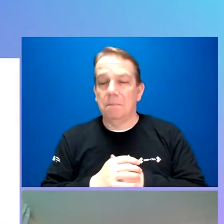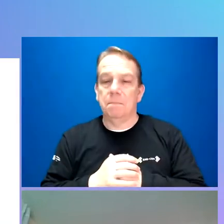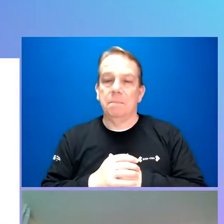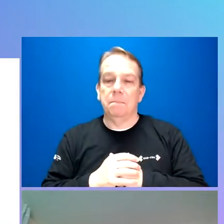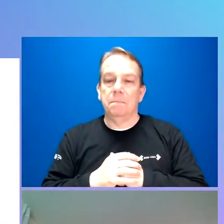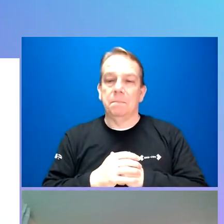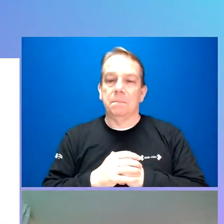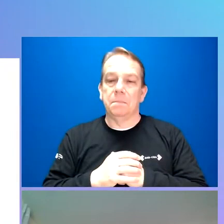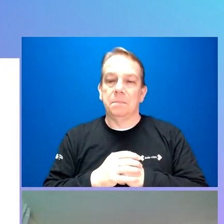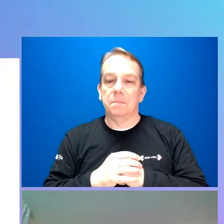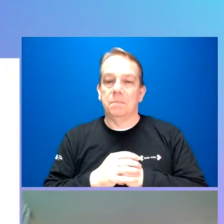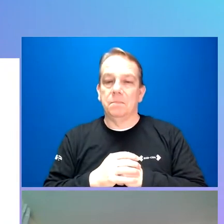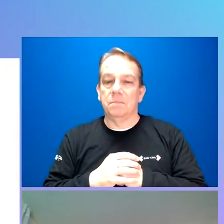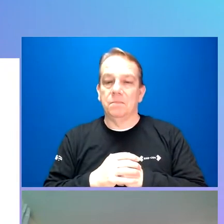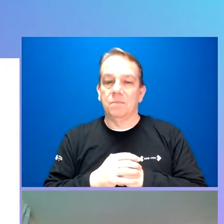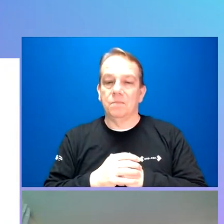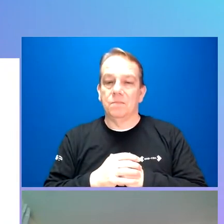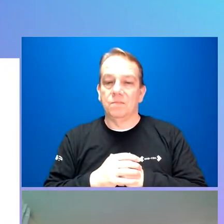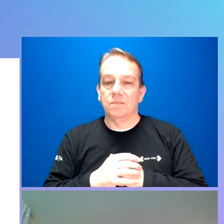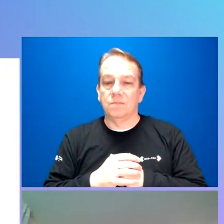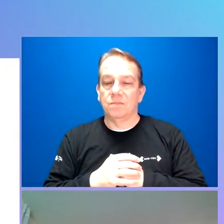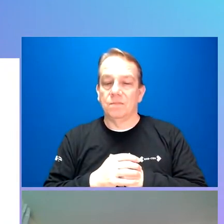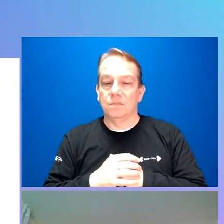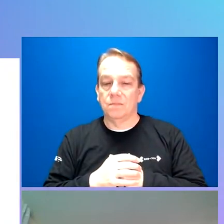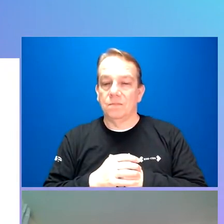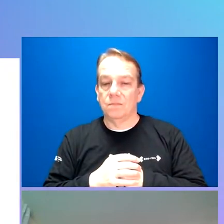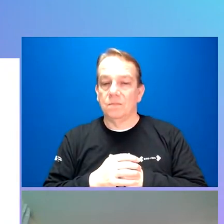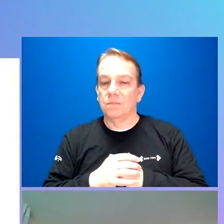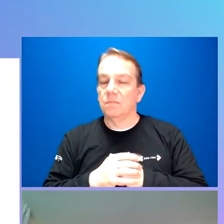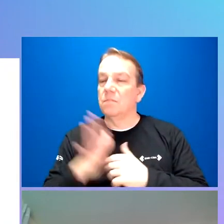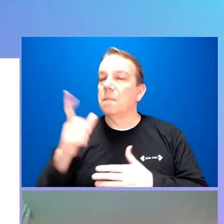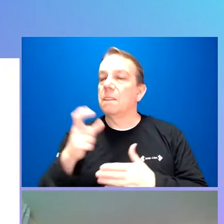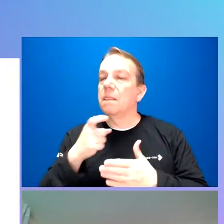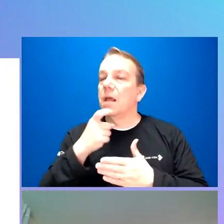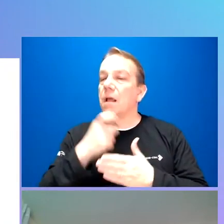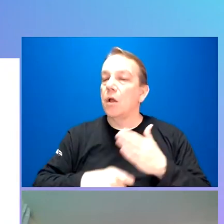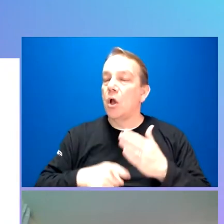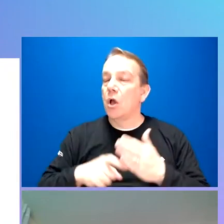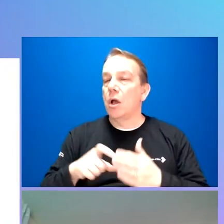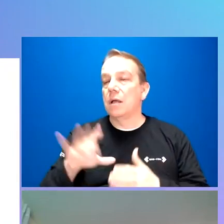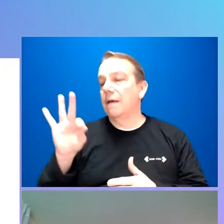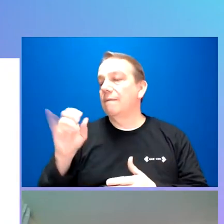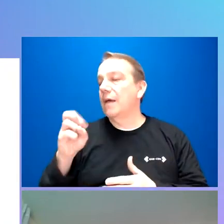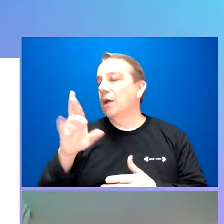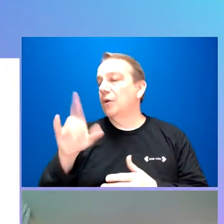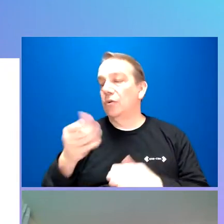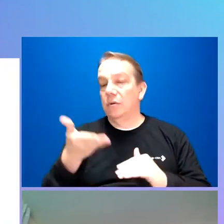it's just, uh, the cost factor is just one. It rises to five.